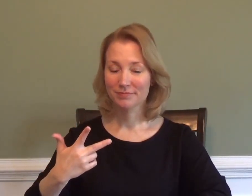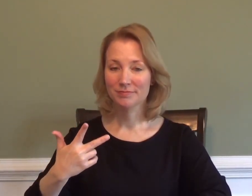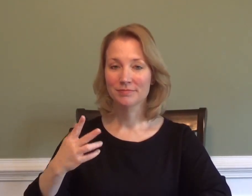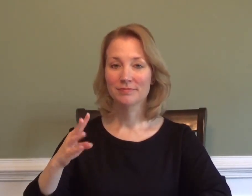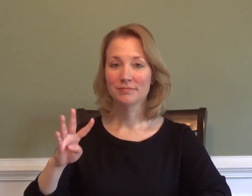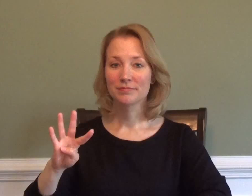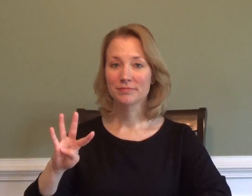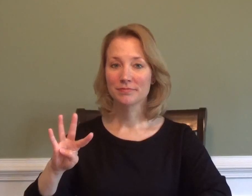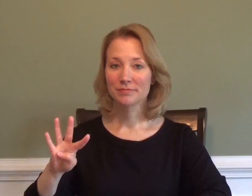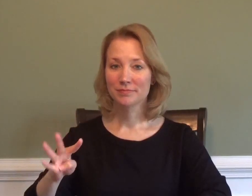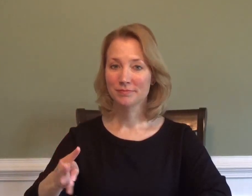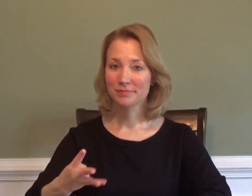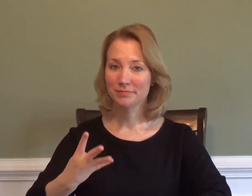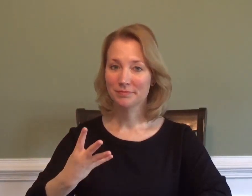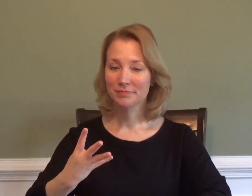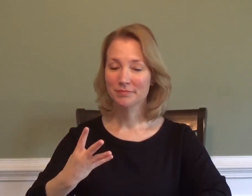$4